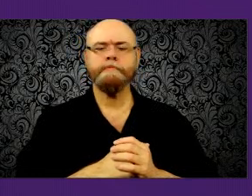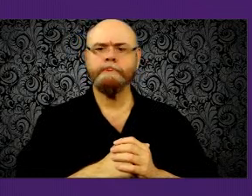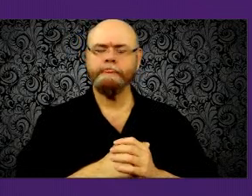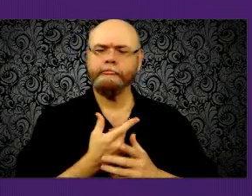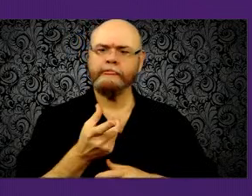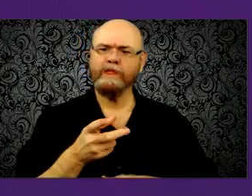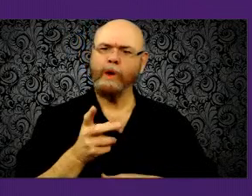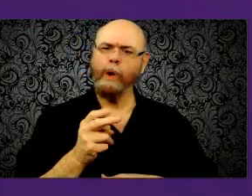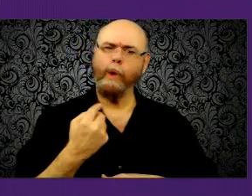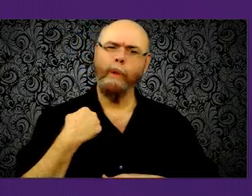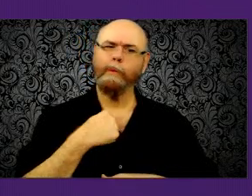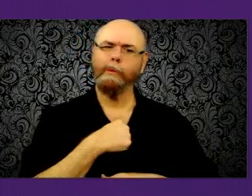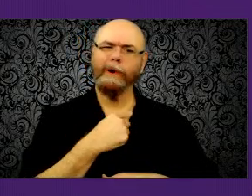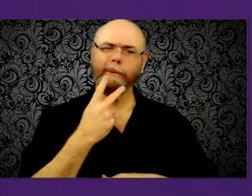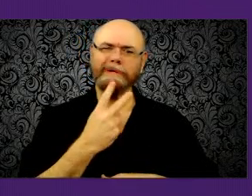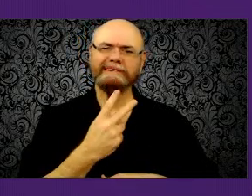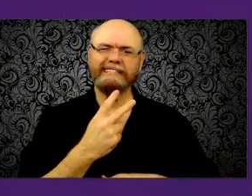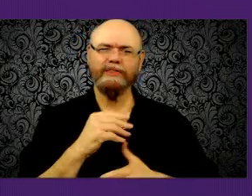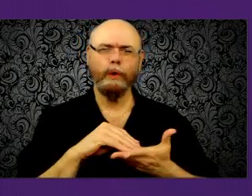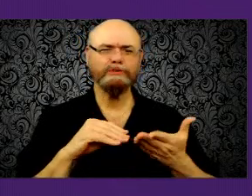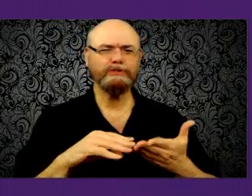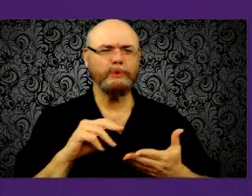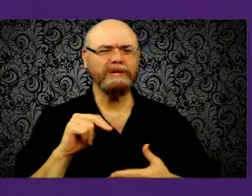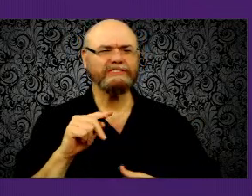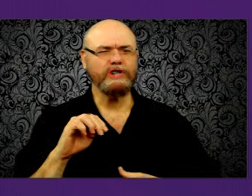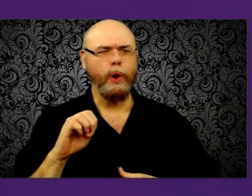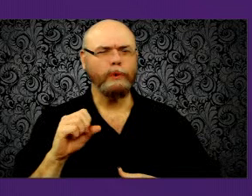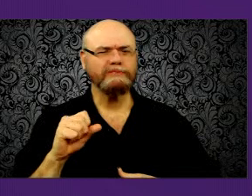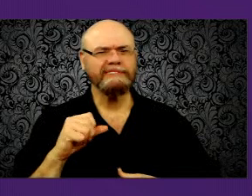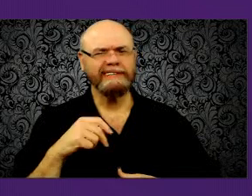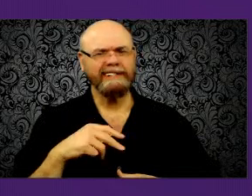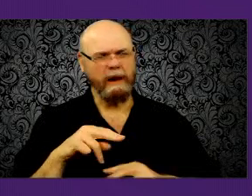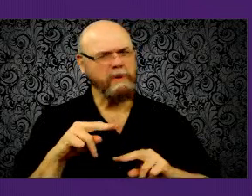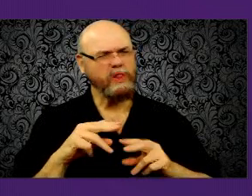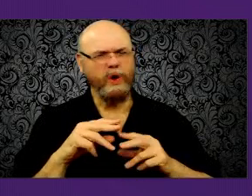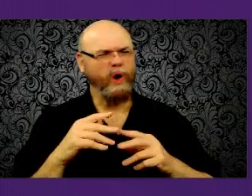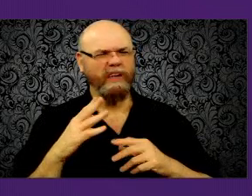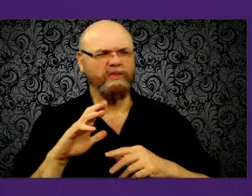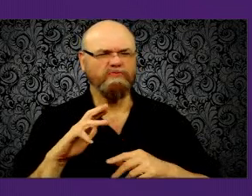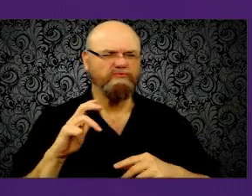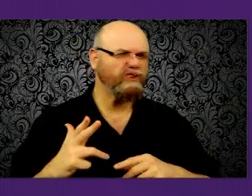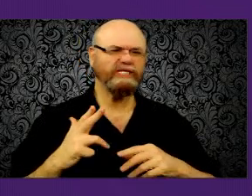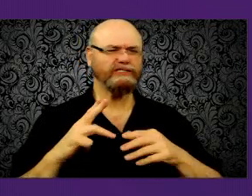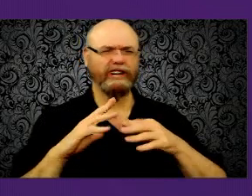look at just the richness of observation that this particular student came up with.